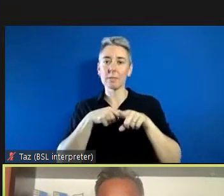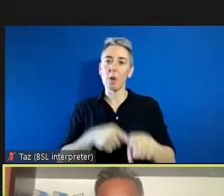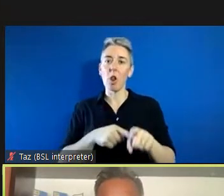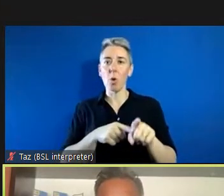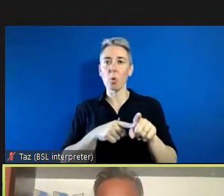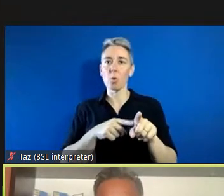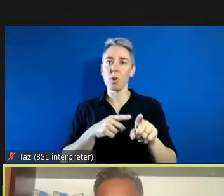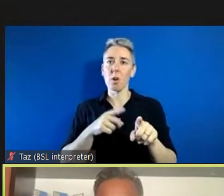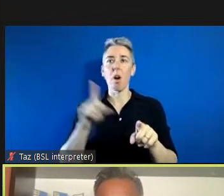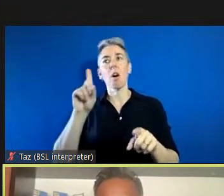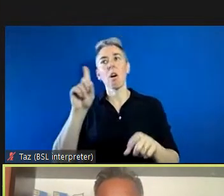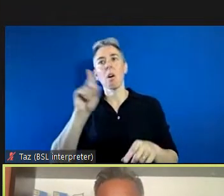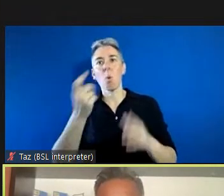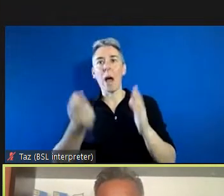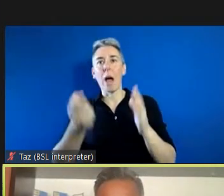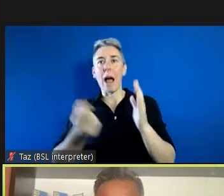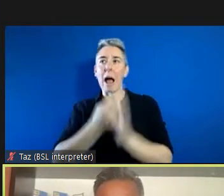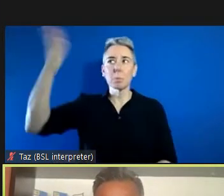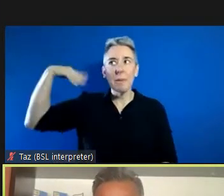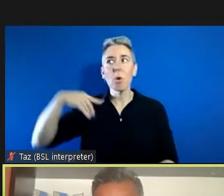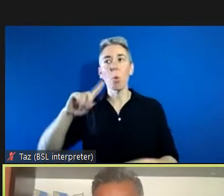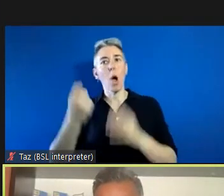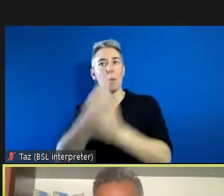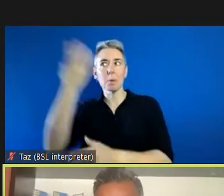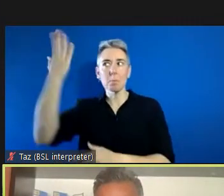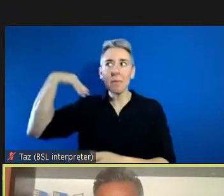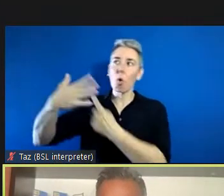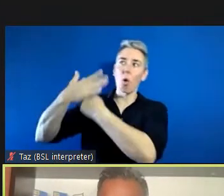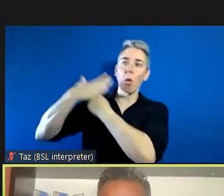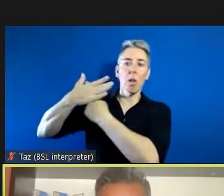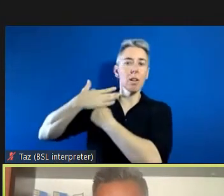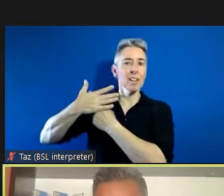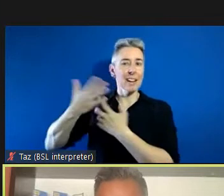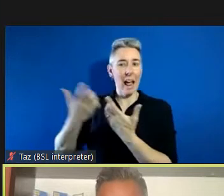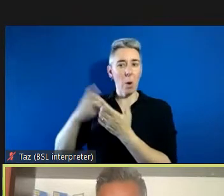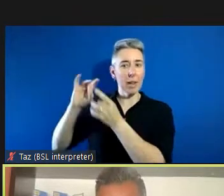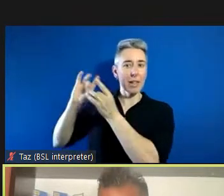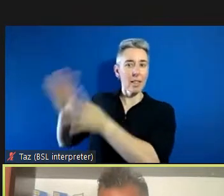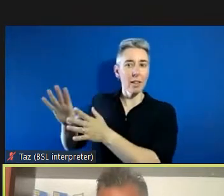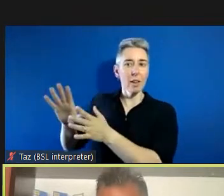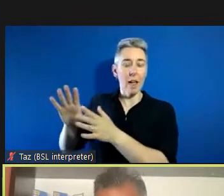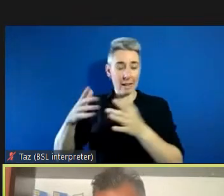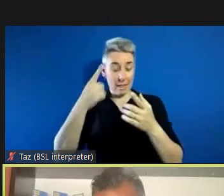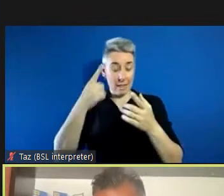what happened to us and the oppression contained within it. I know that's deep work, but this